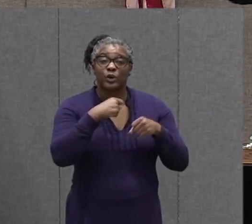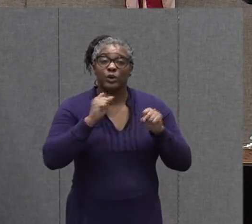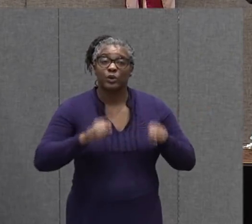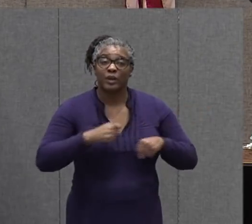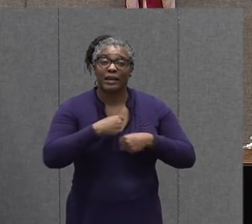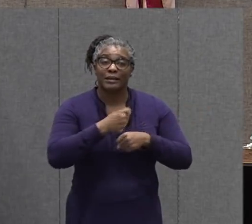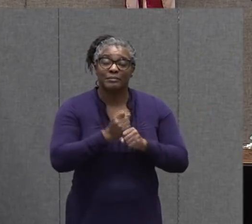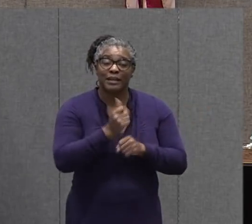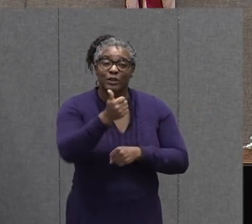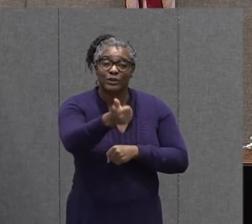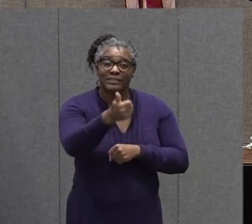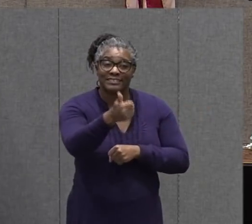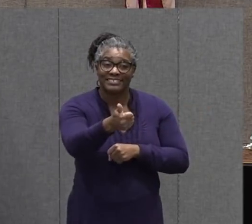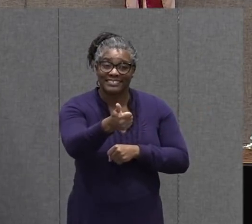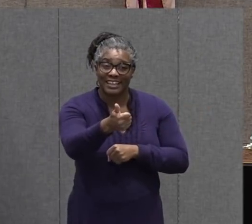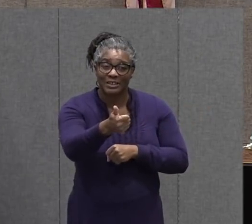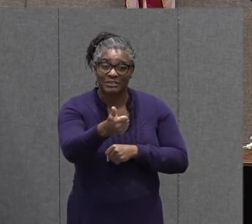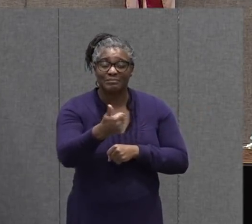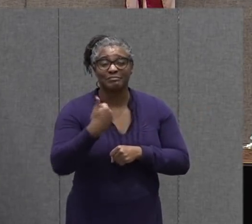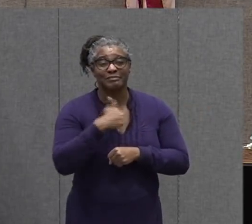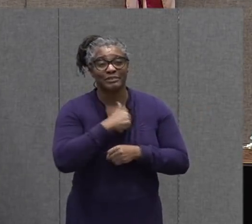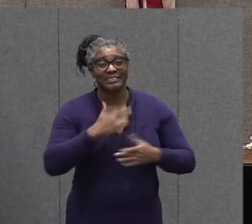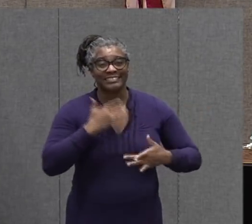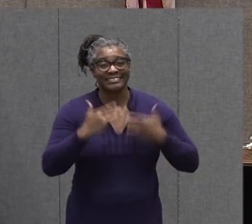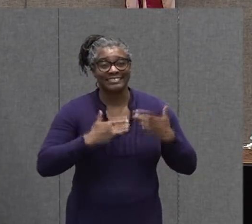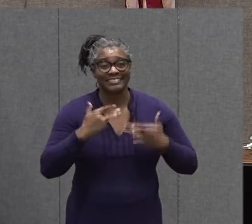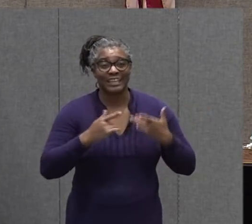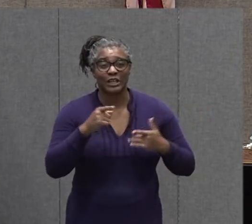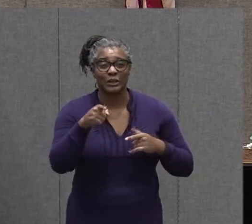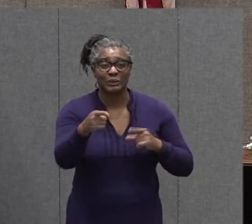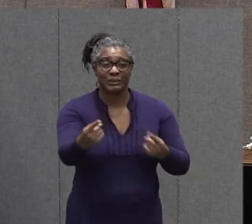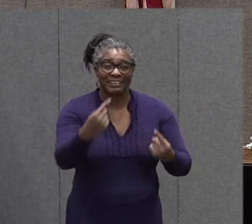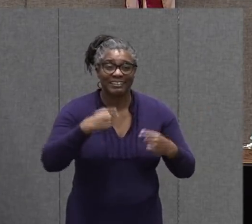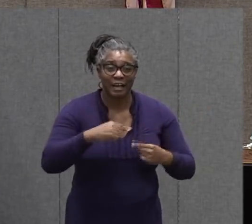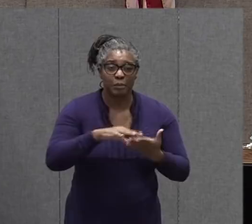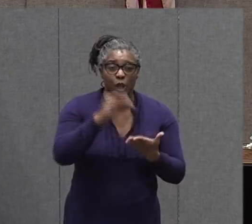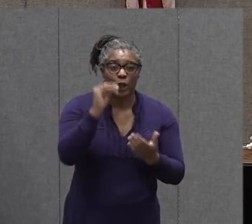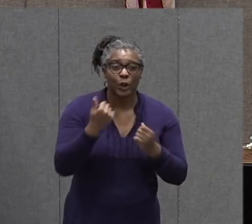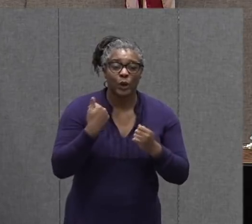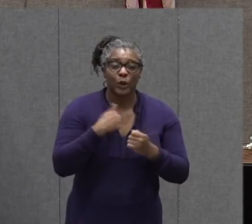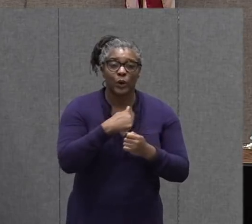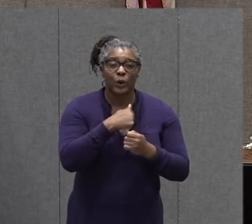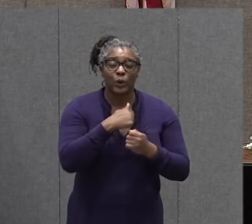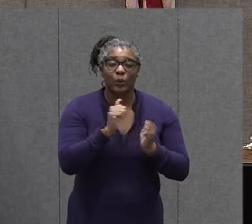that you learned with us, baked with us. And thank you for joining us, "at home at APS".